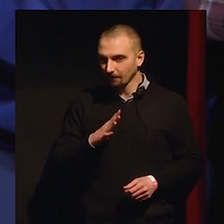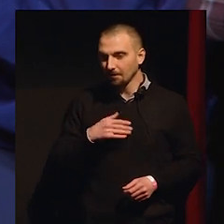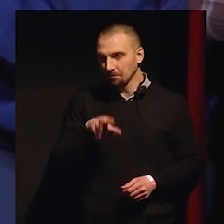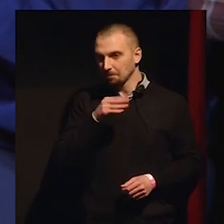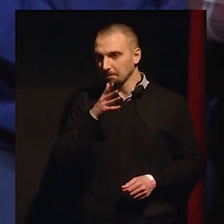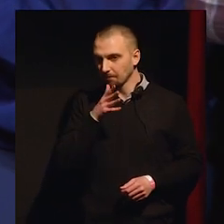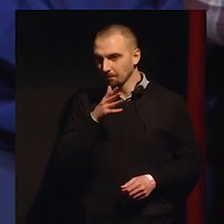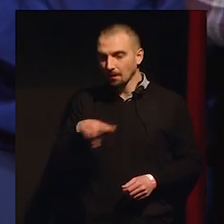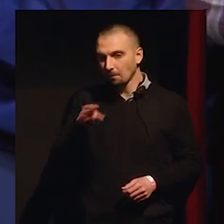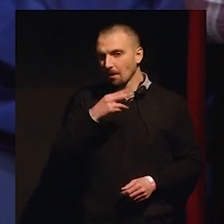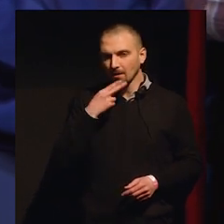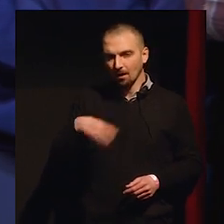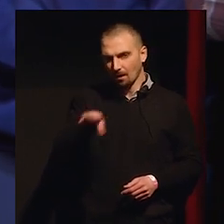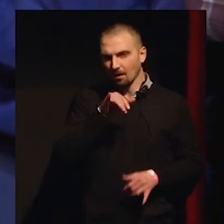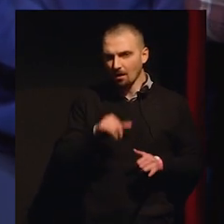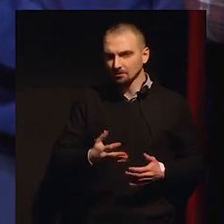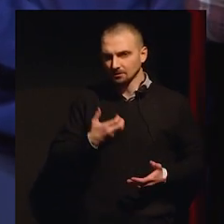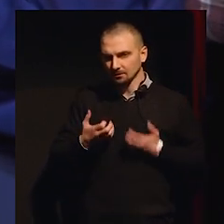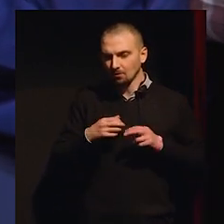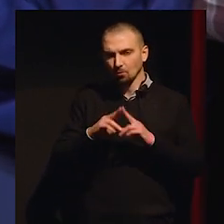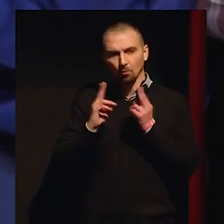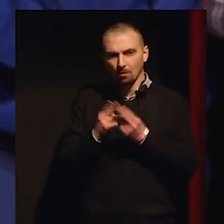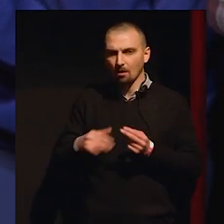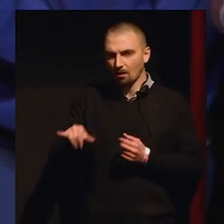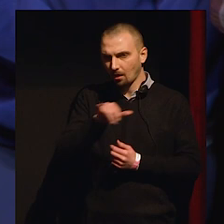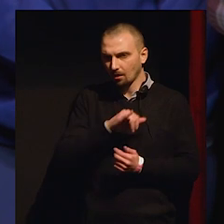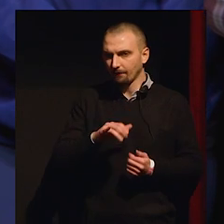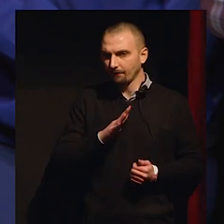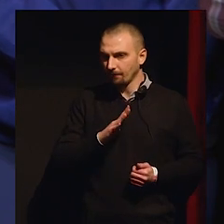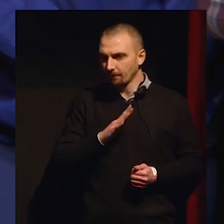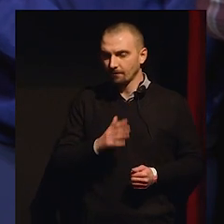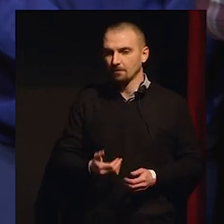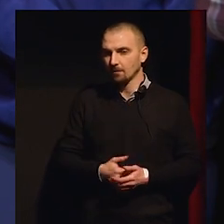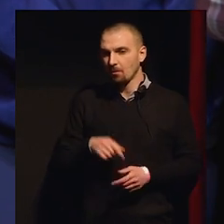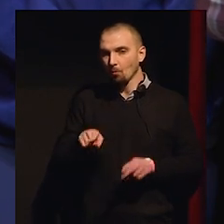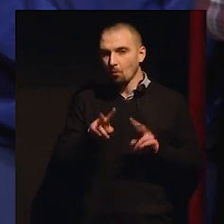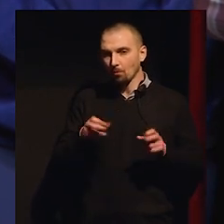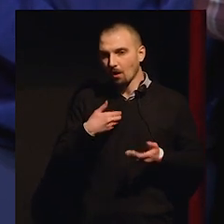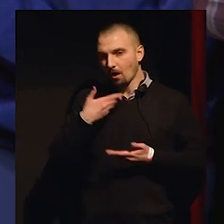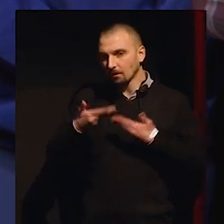Of course, it must have happened to everyone, unfortunately. It is a global problem. We wanted to tackle that.